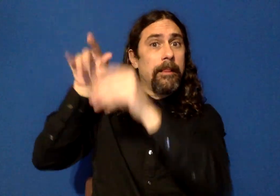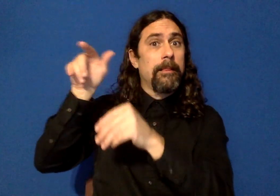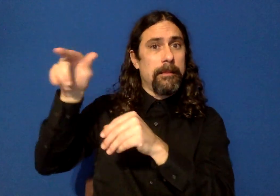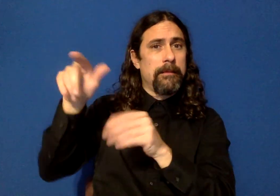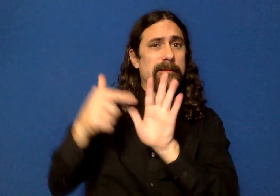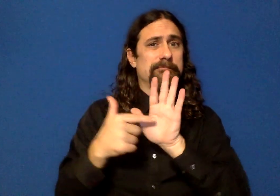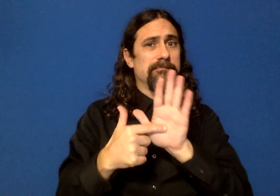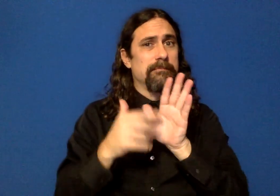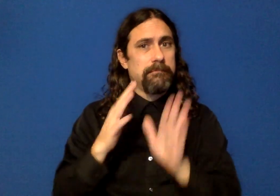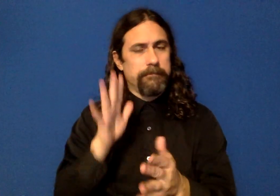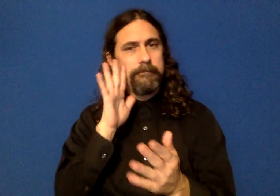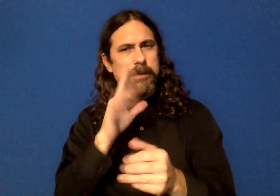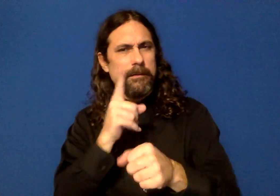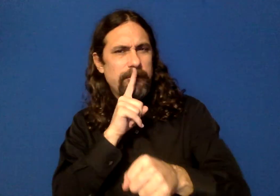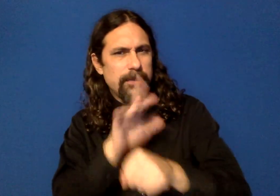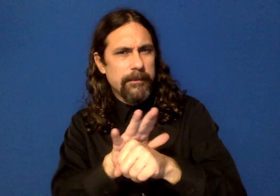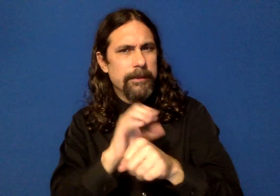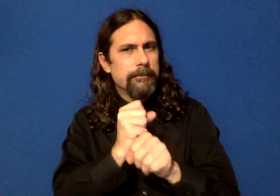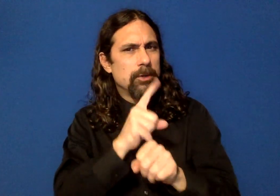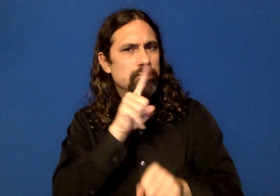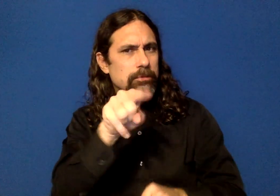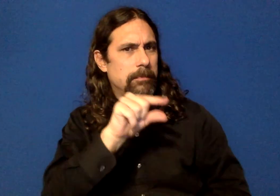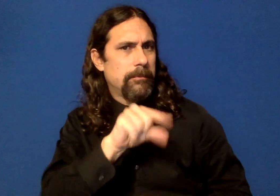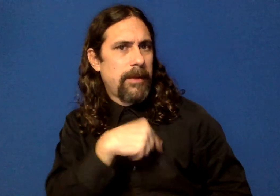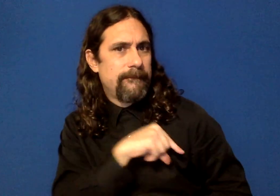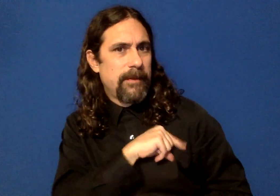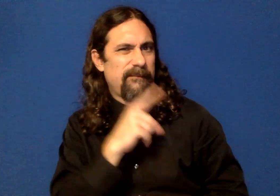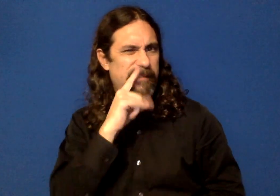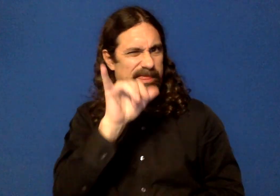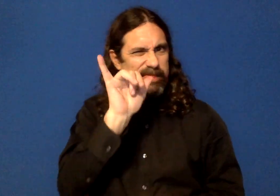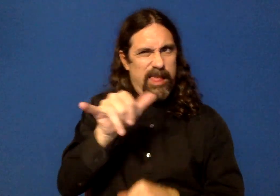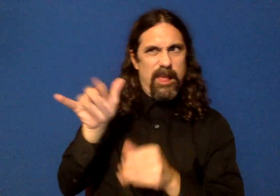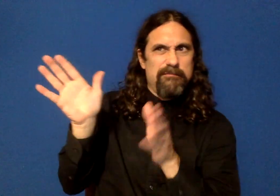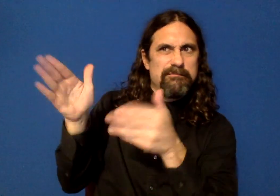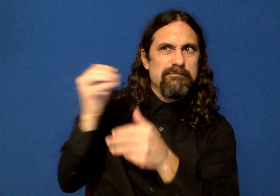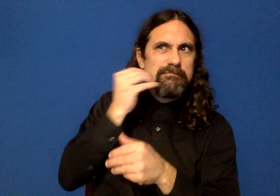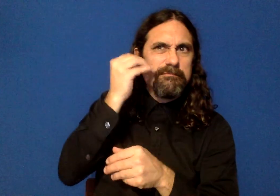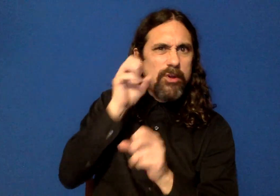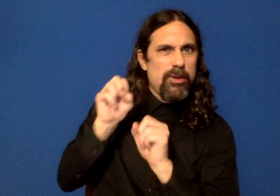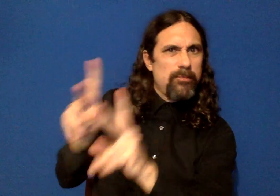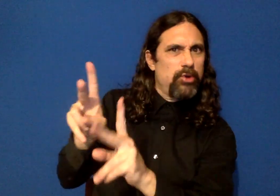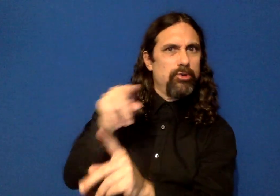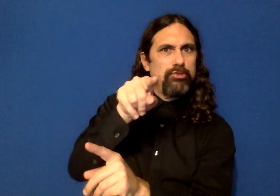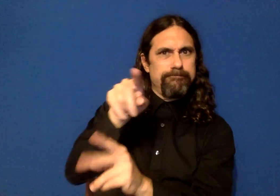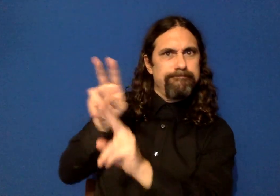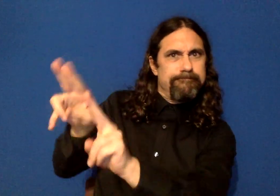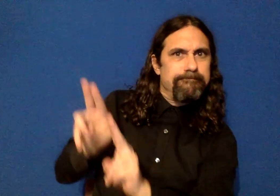You ll have to show: * Who will live with you. Examples: